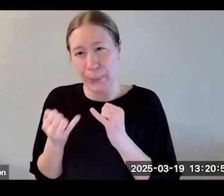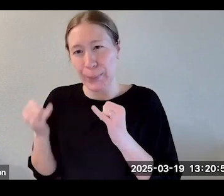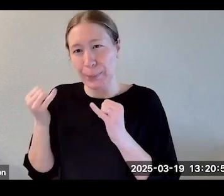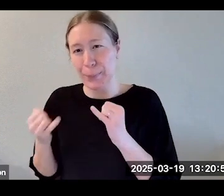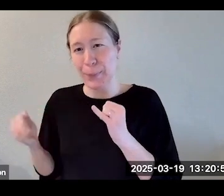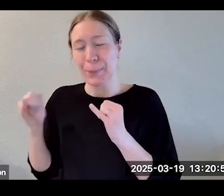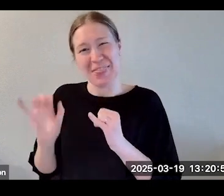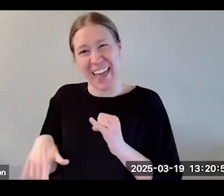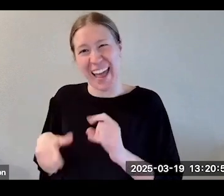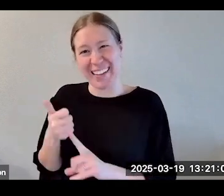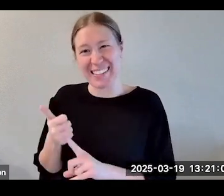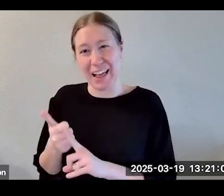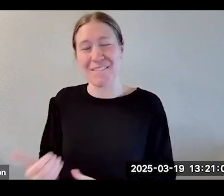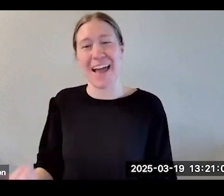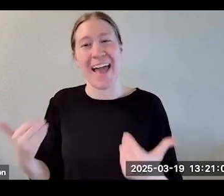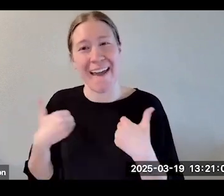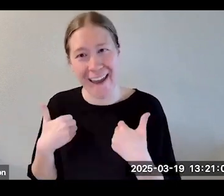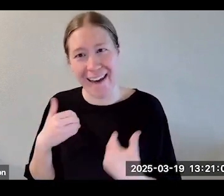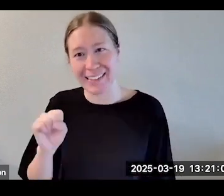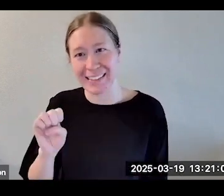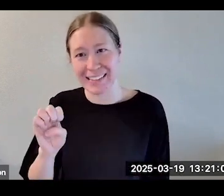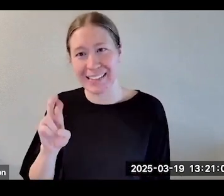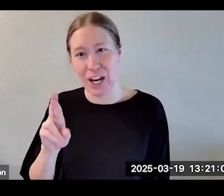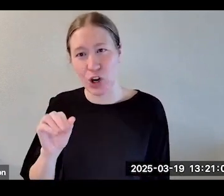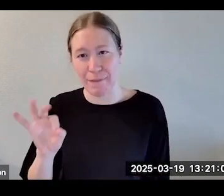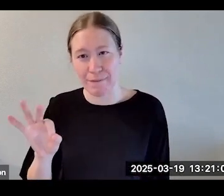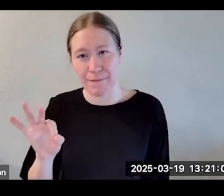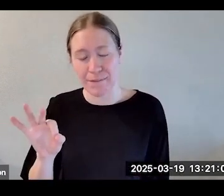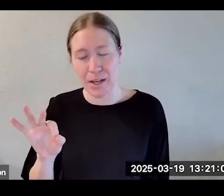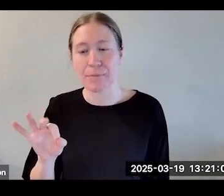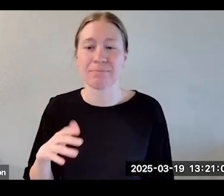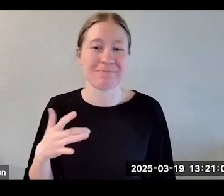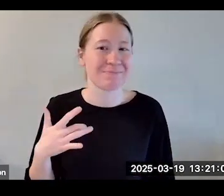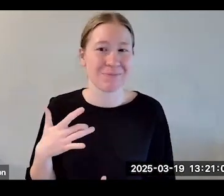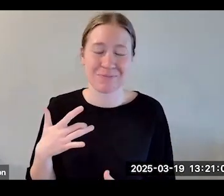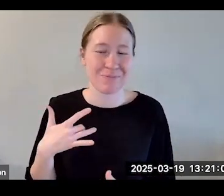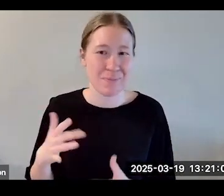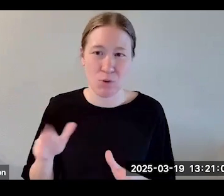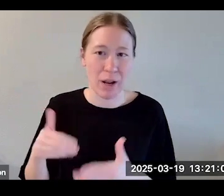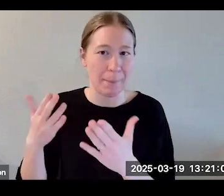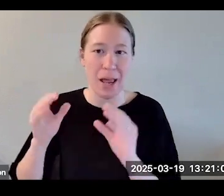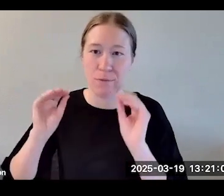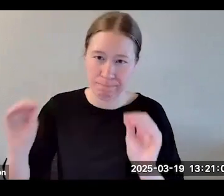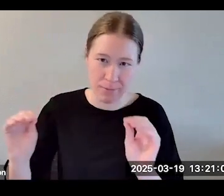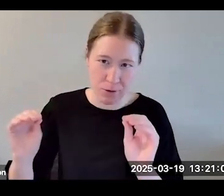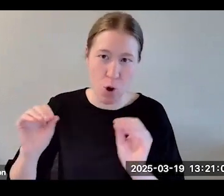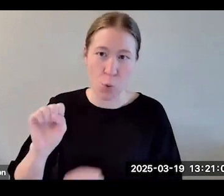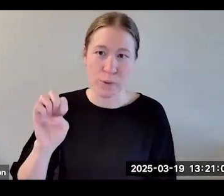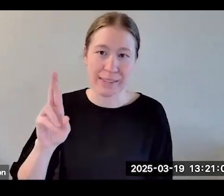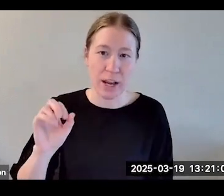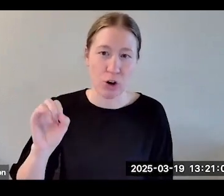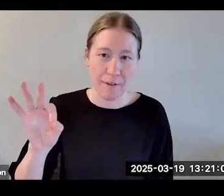So we recommend using sans serifs, and you can actually, kind of, use this dropdown feature and mouse through it